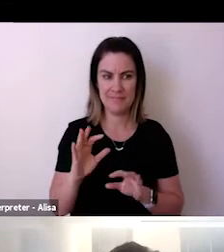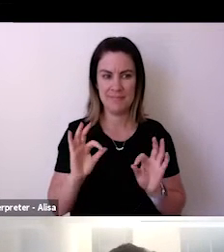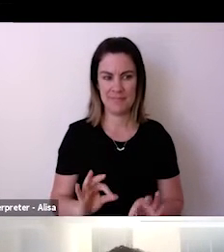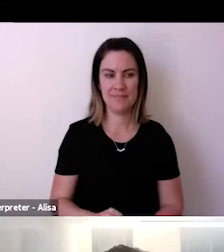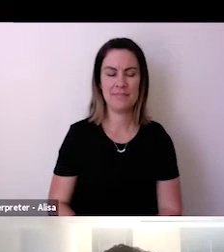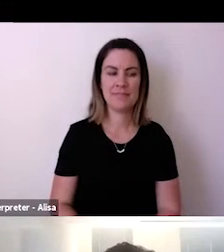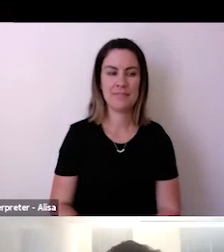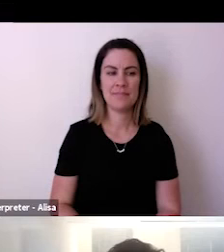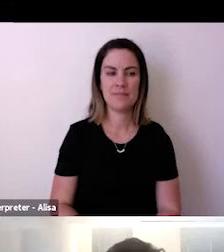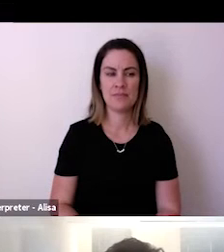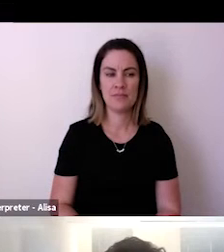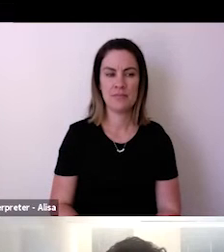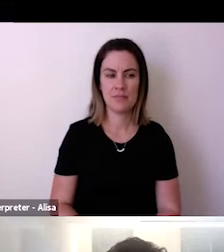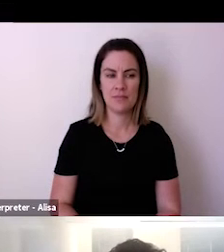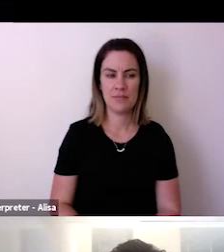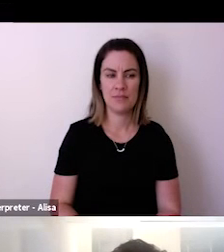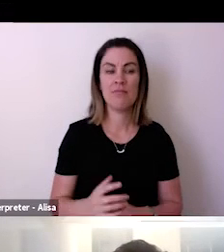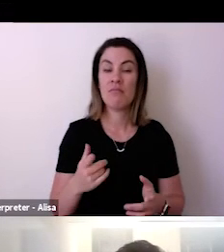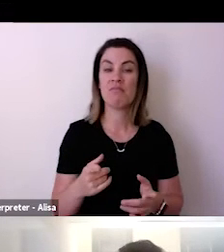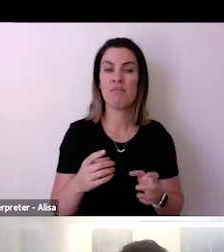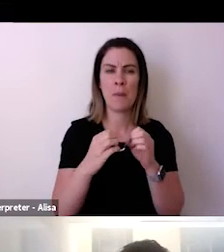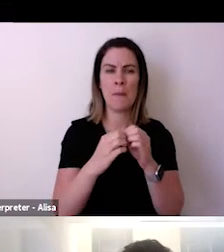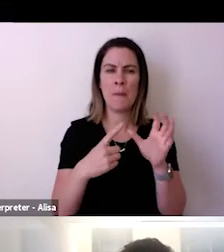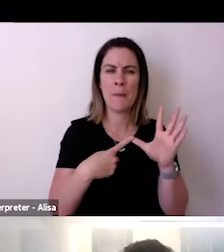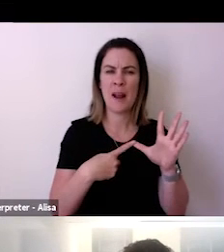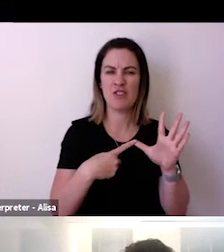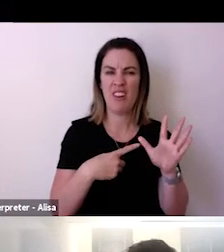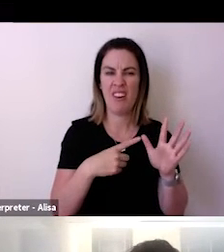So the bachelor of fine arts is the focus of this work